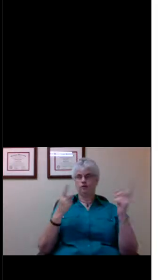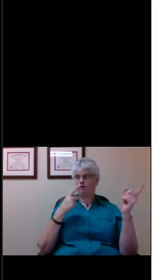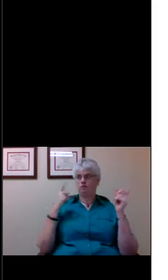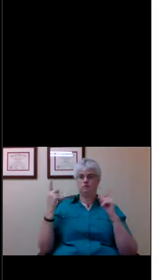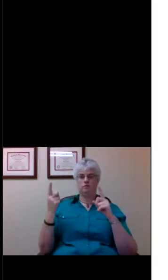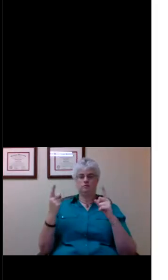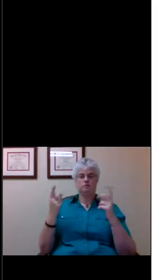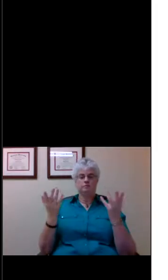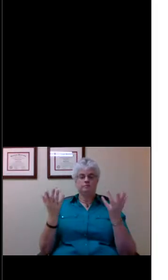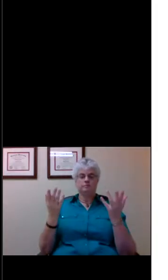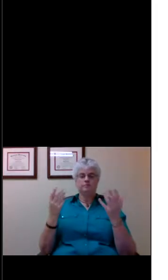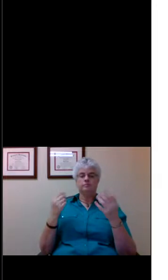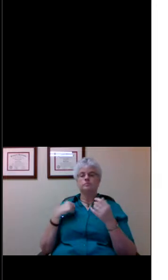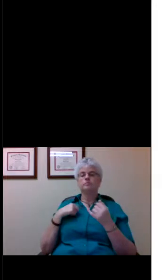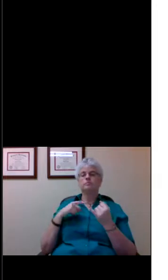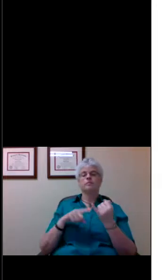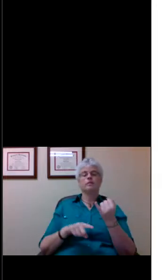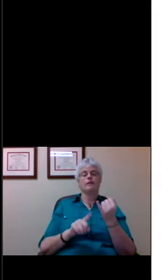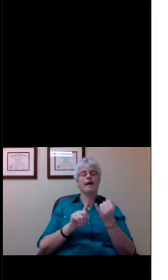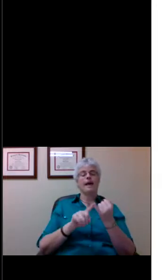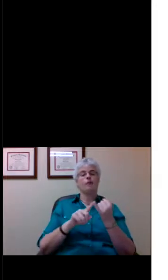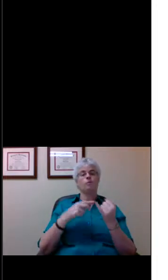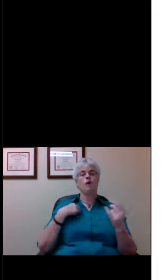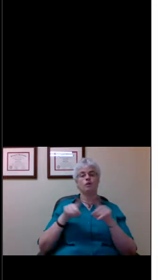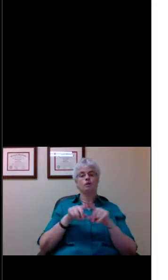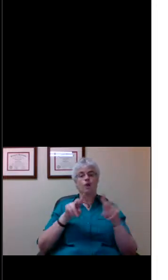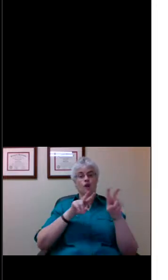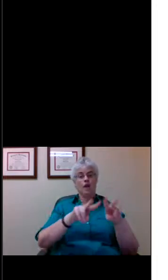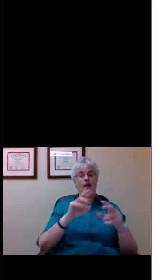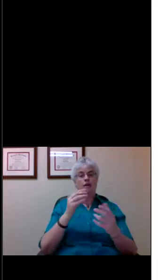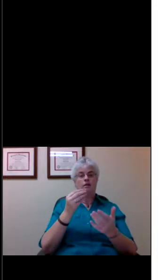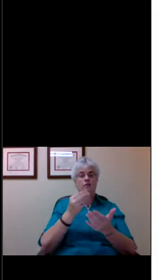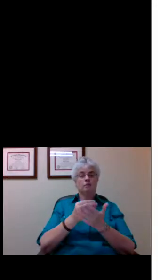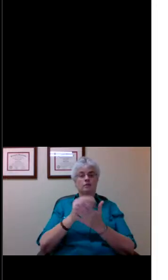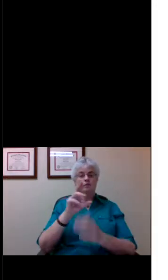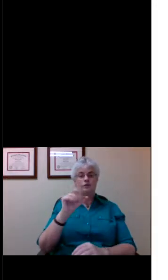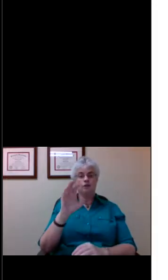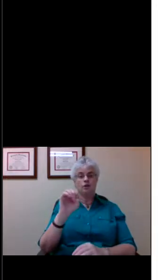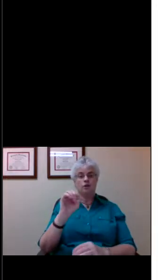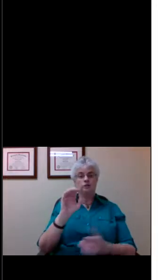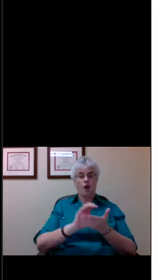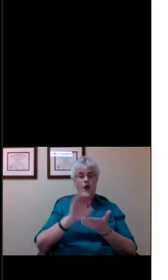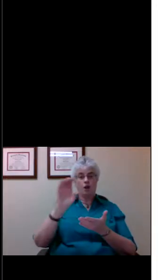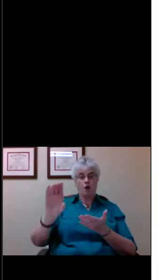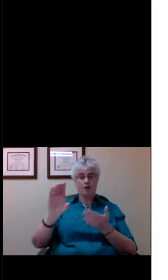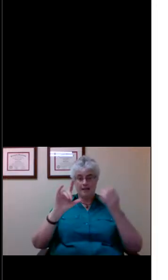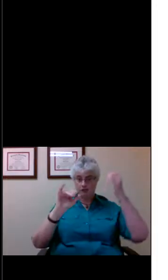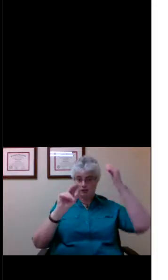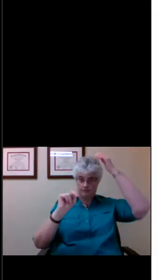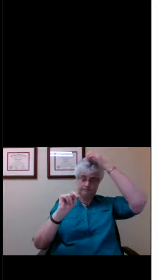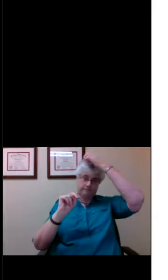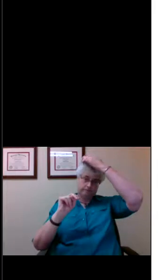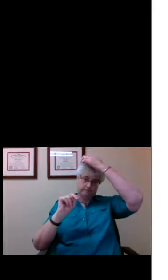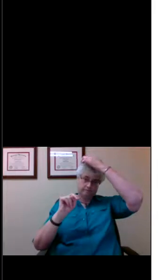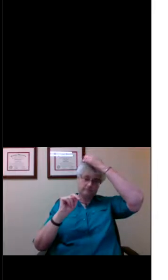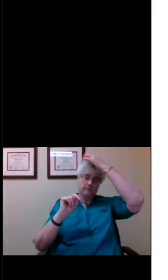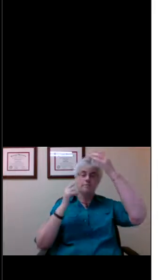environment was, how the the environment operated. We also looked at financial